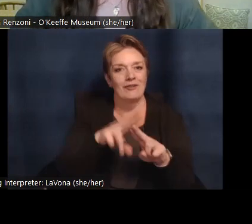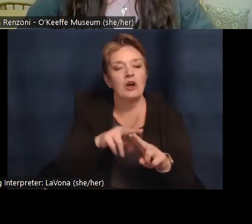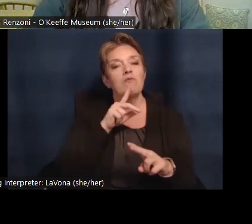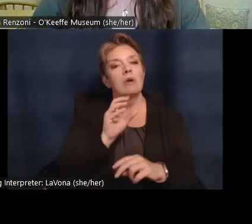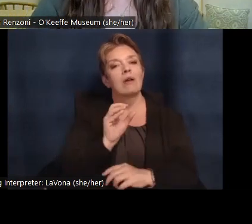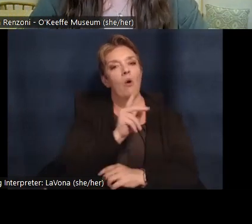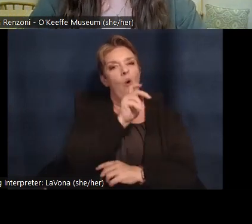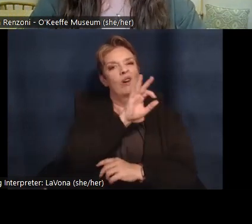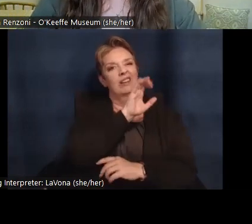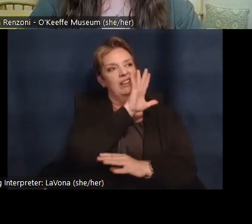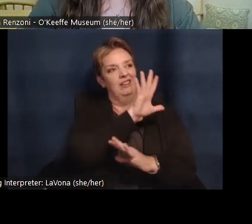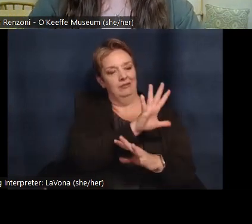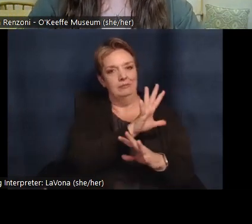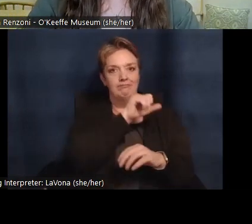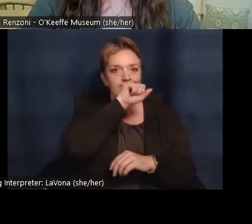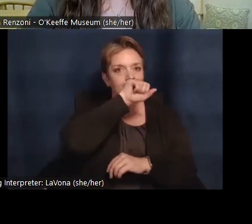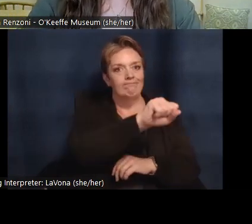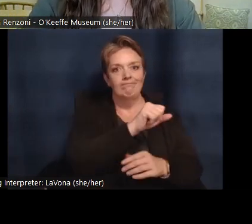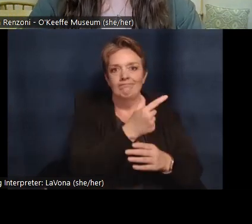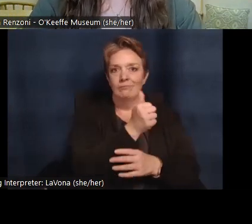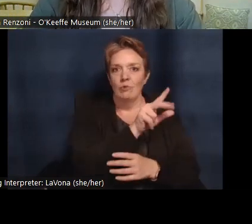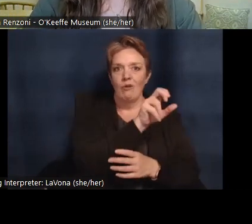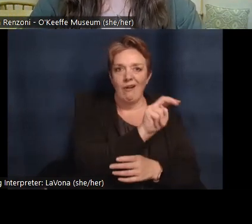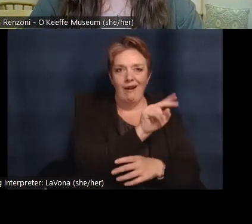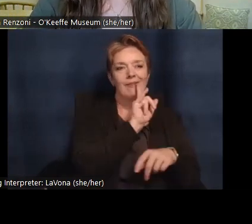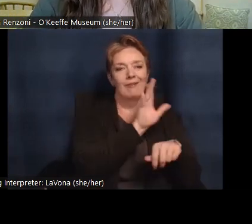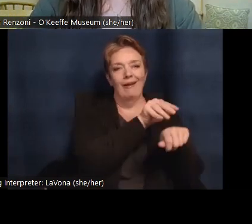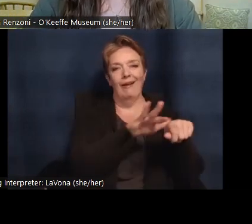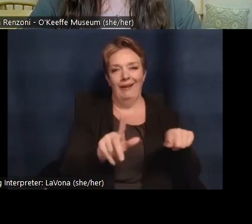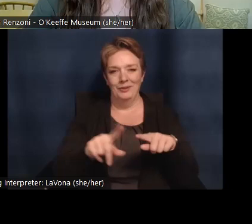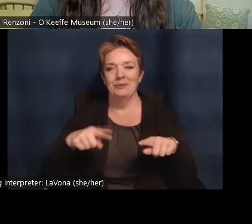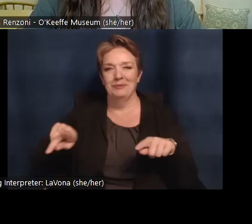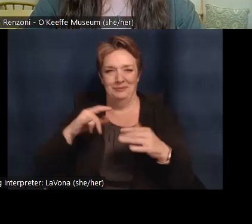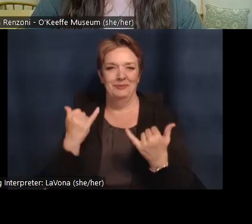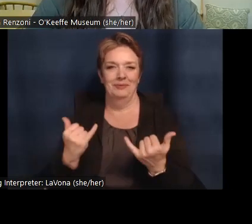She herself loved to garden, and she also was a proponent of youth education.